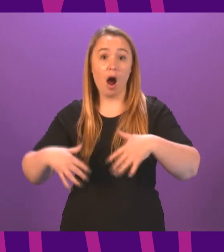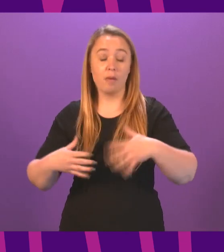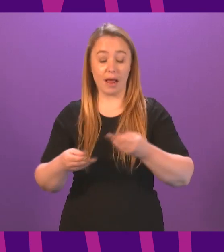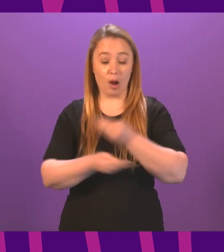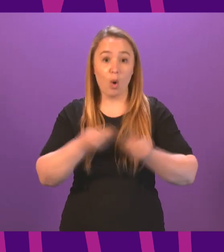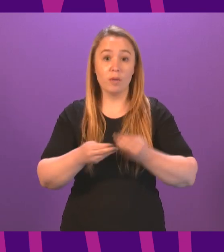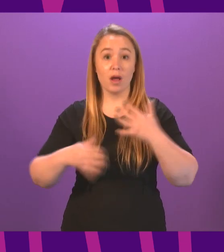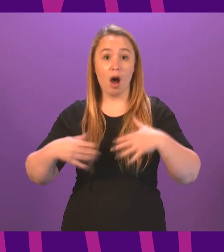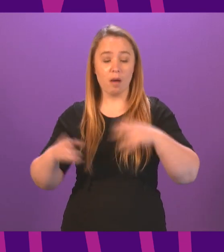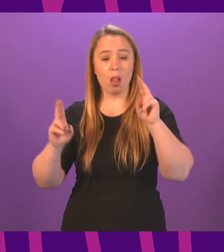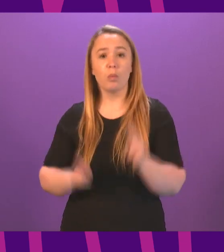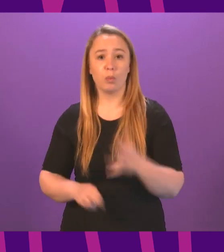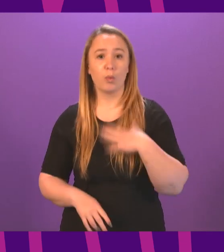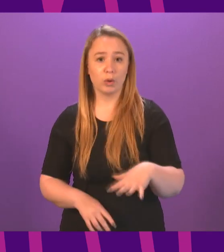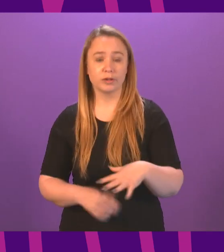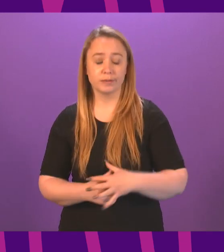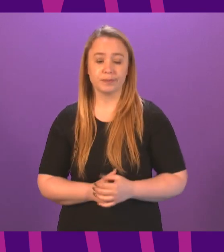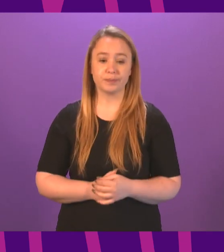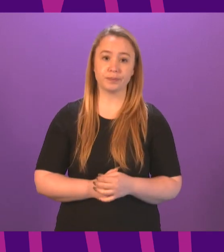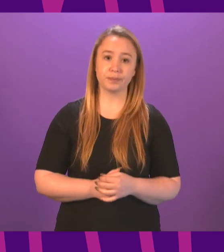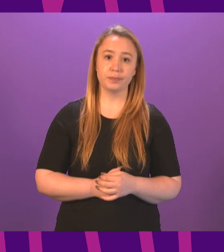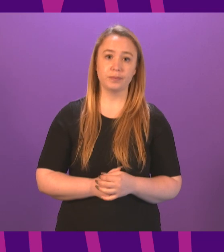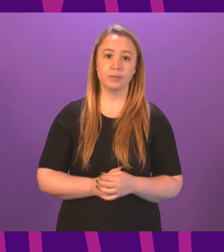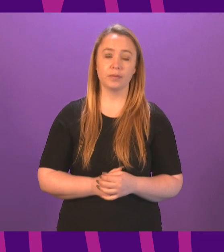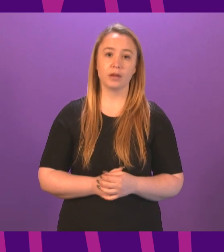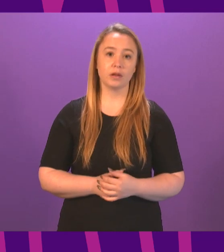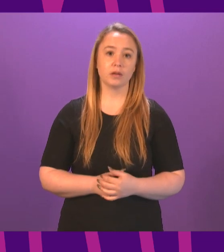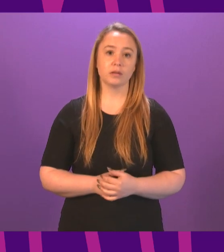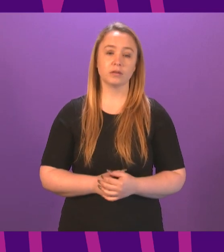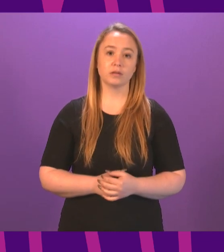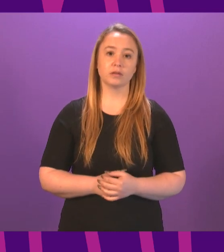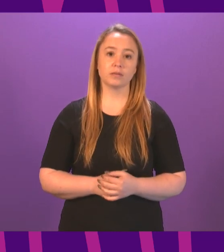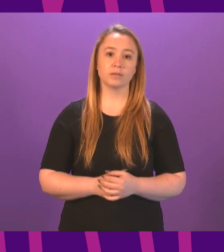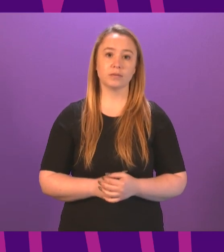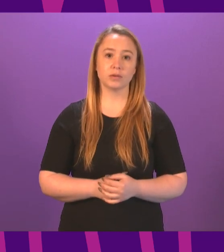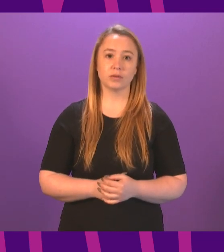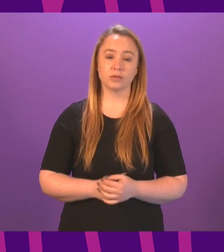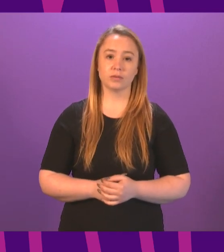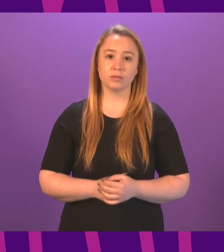I understand the sentiment that says that, if we do less to control the virus, things